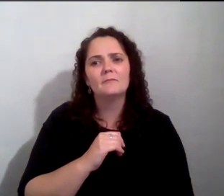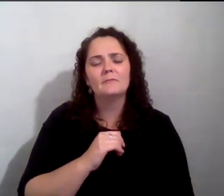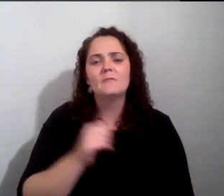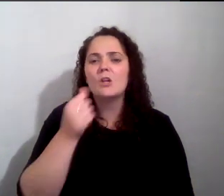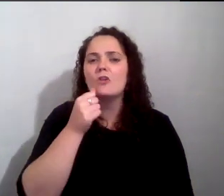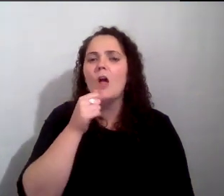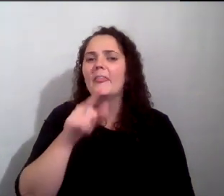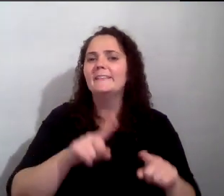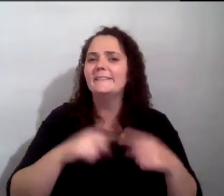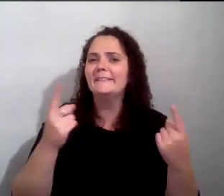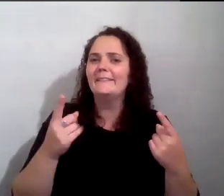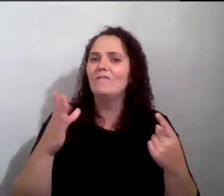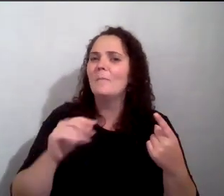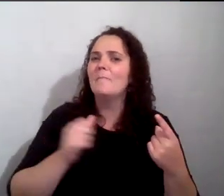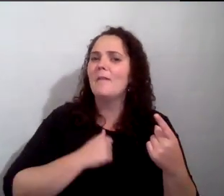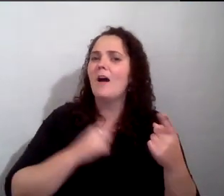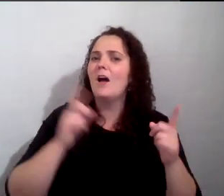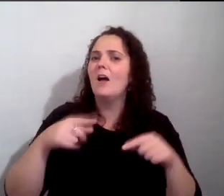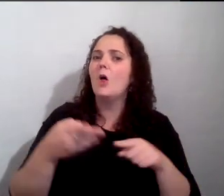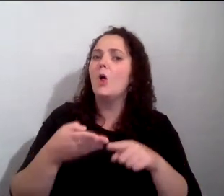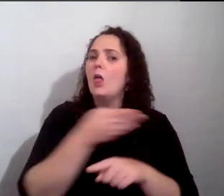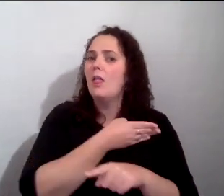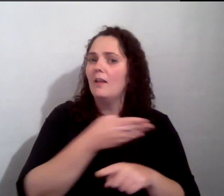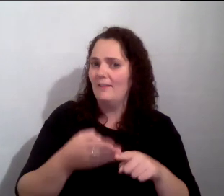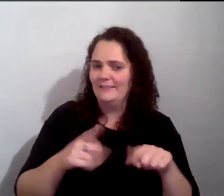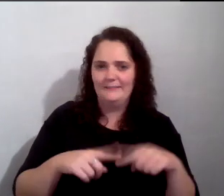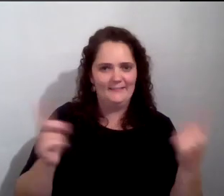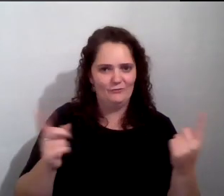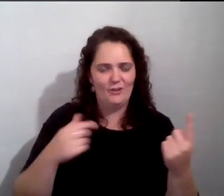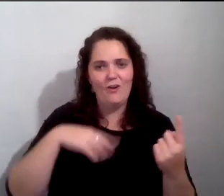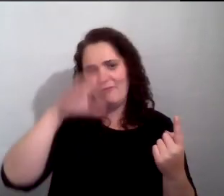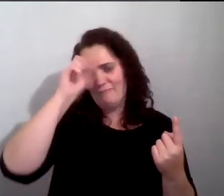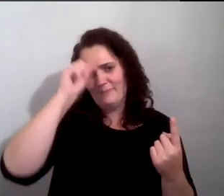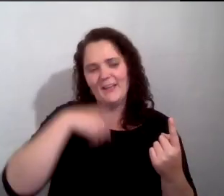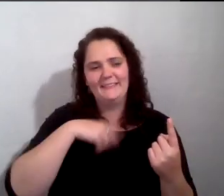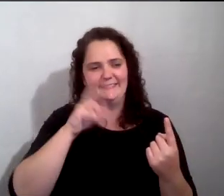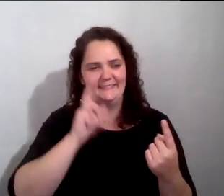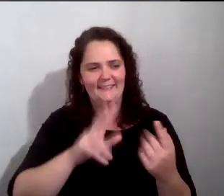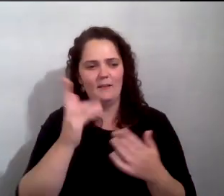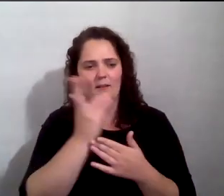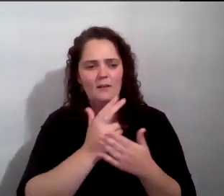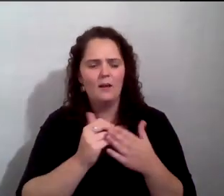So I guess this is different to the earlier works in the sense that I used to start with photographs, I'd see a photograph that seemed